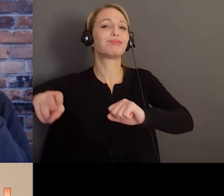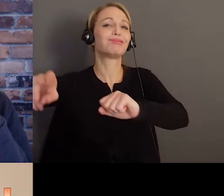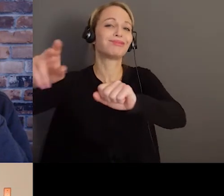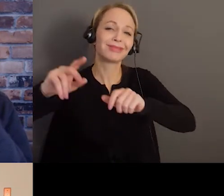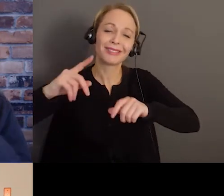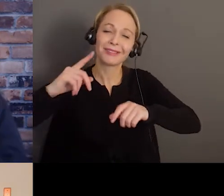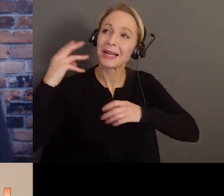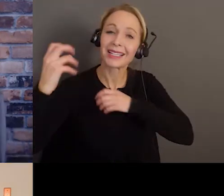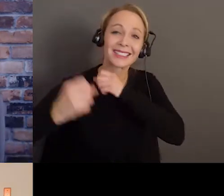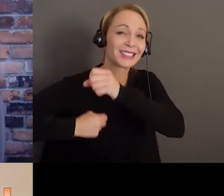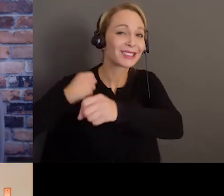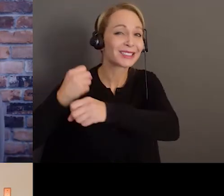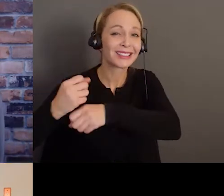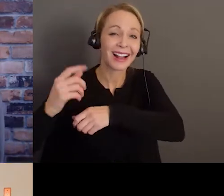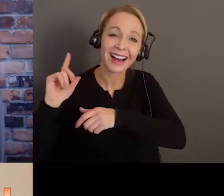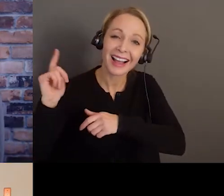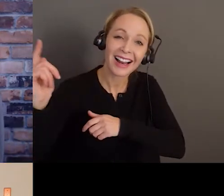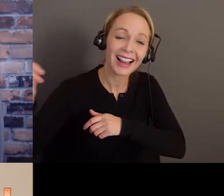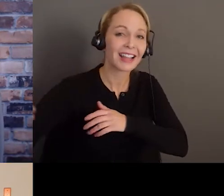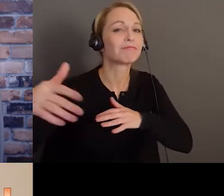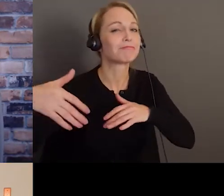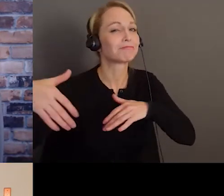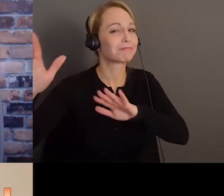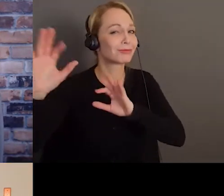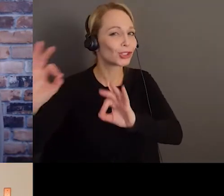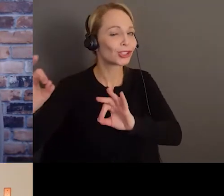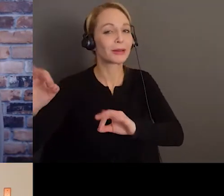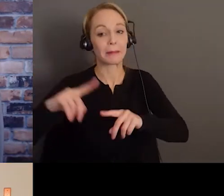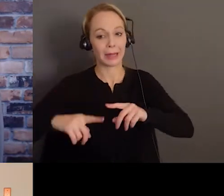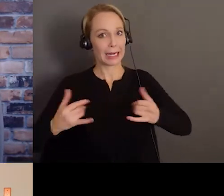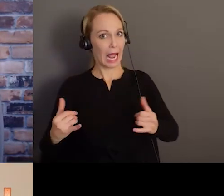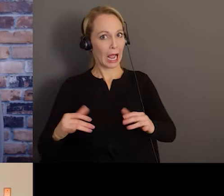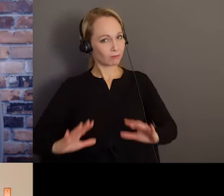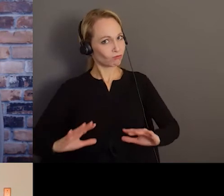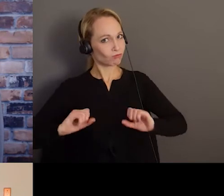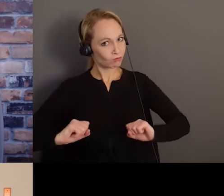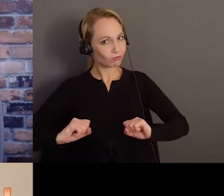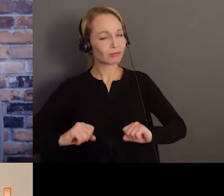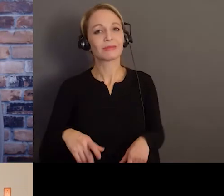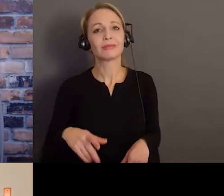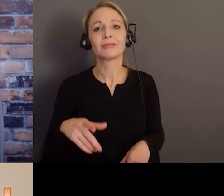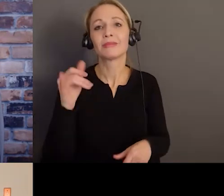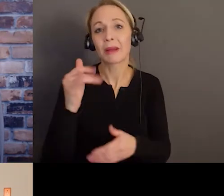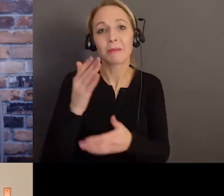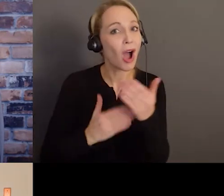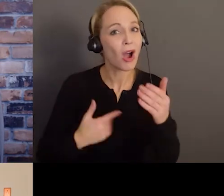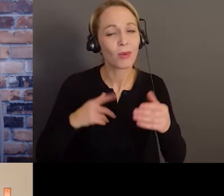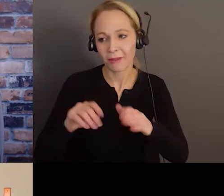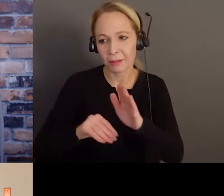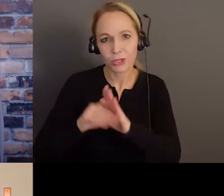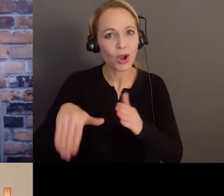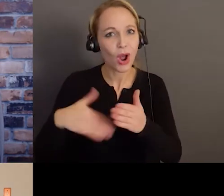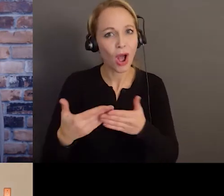AND PART OF THAT GROWING IS MATURING THE CAPABILITIES THAT ARE AVAILABLE.